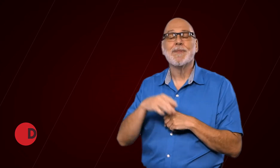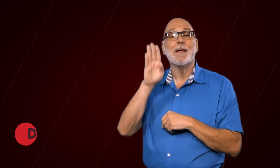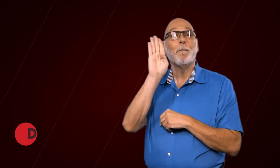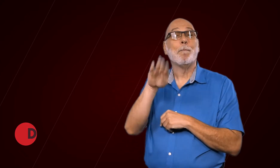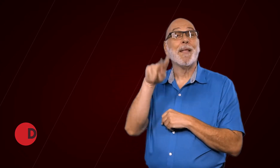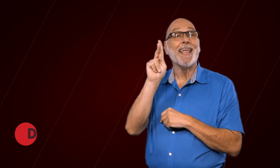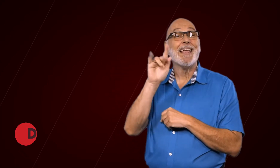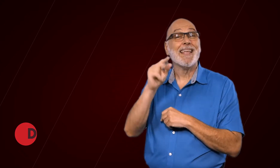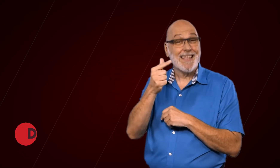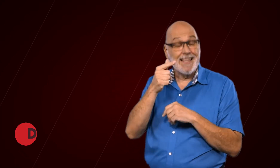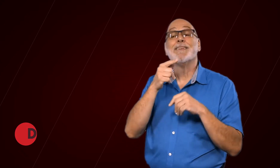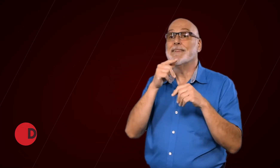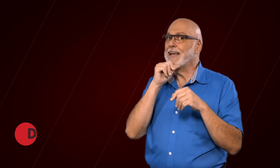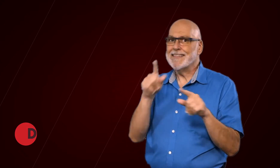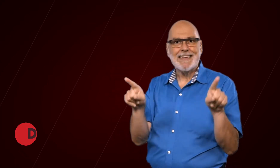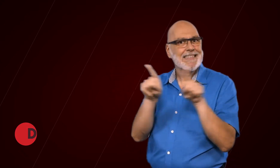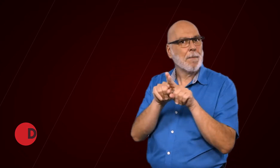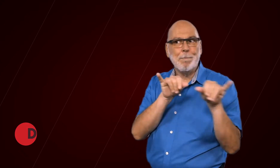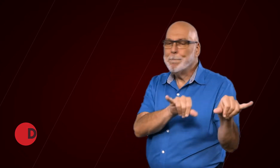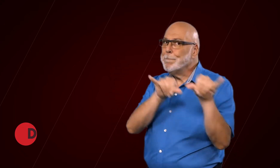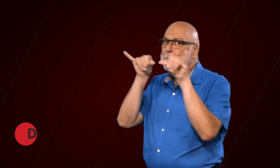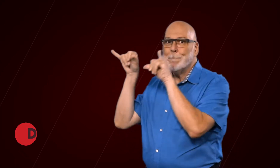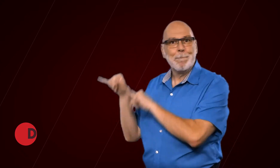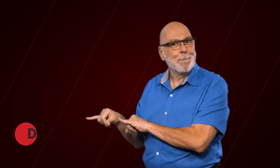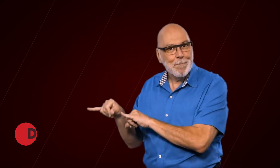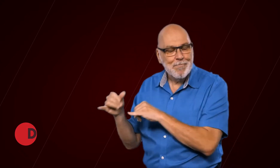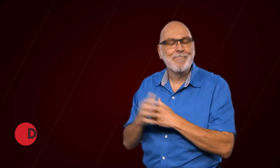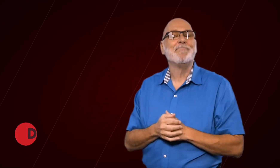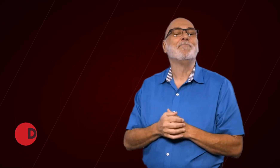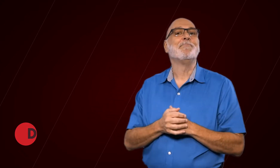Banking is not the same.